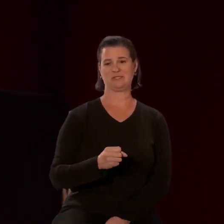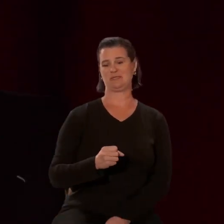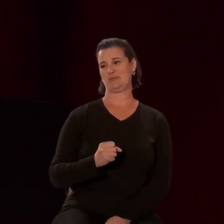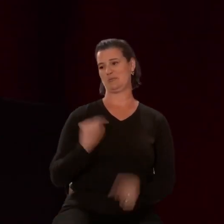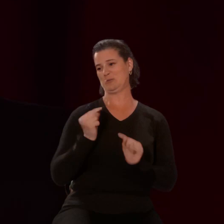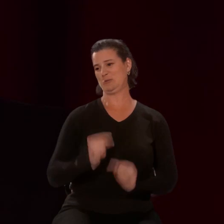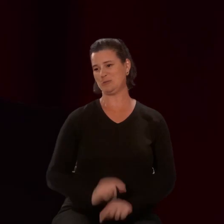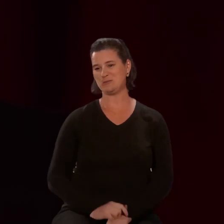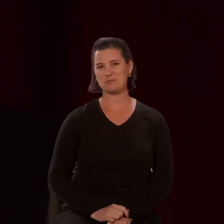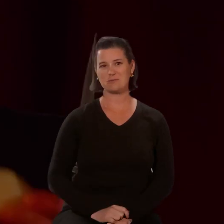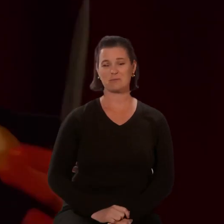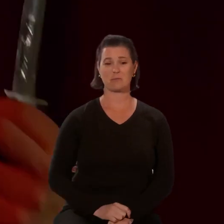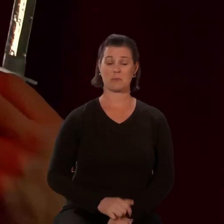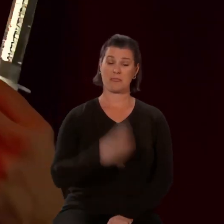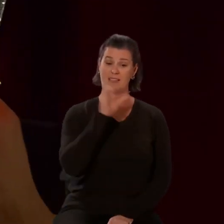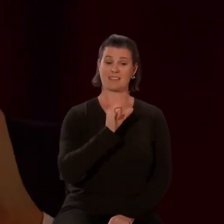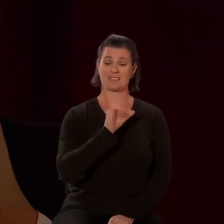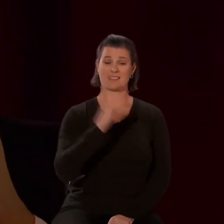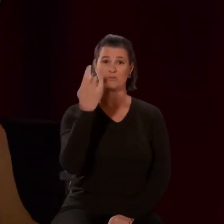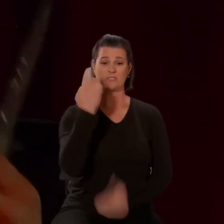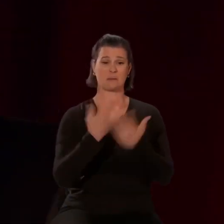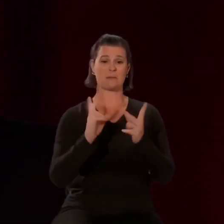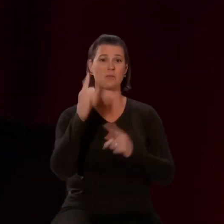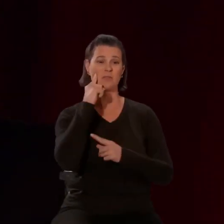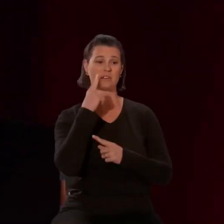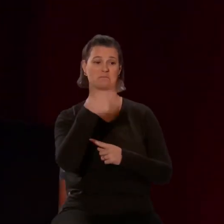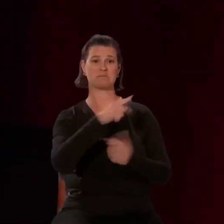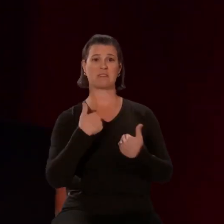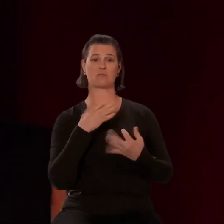I guess that's why some people think the place is haunted. (crunches)